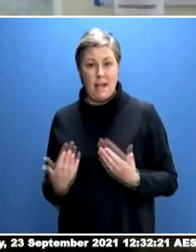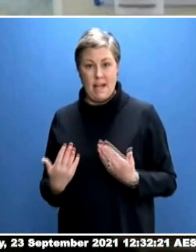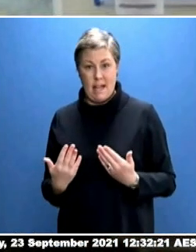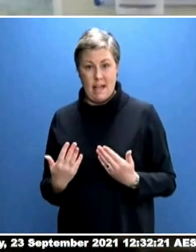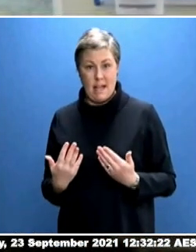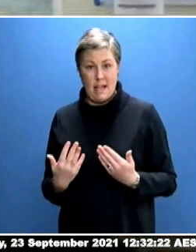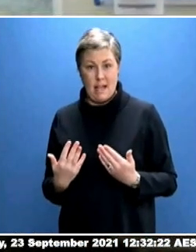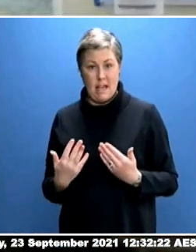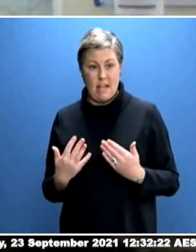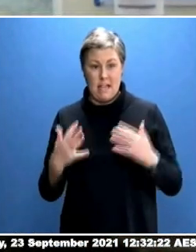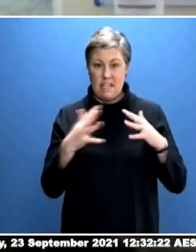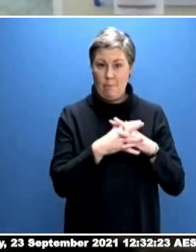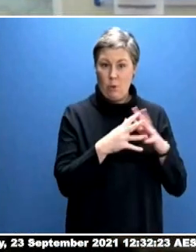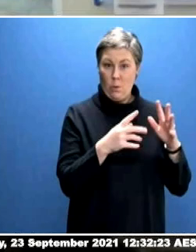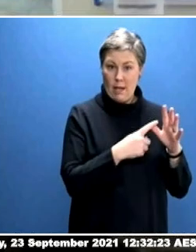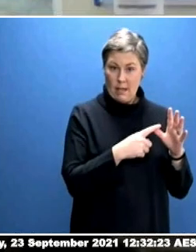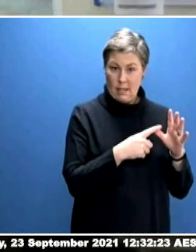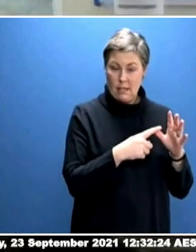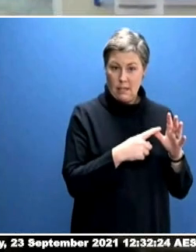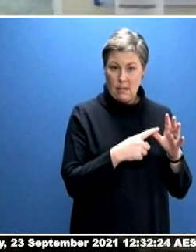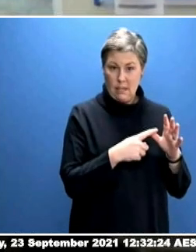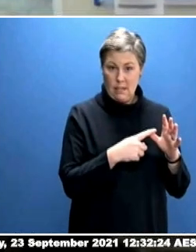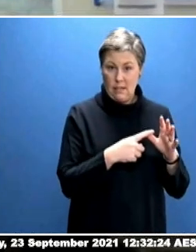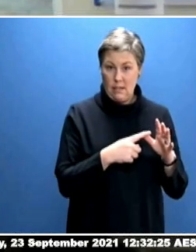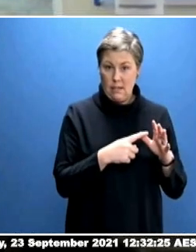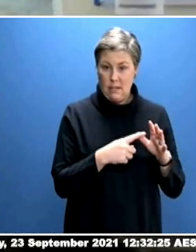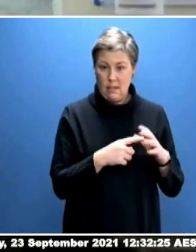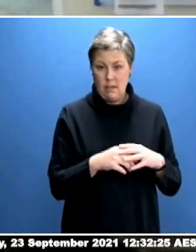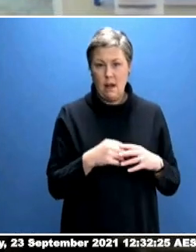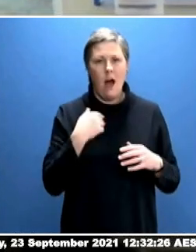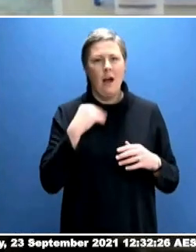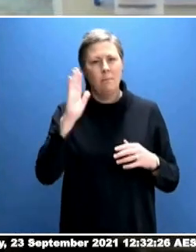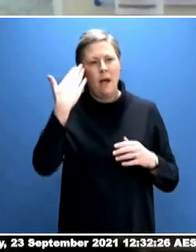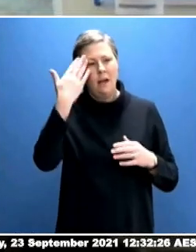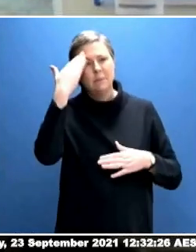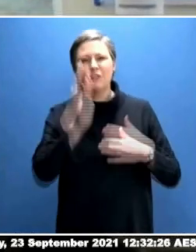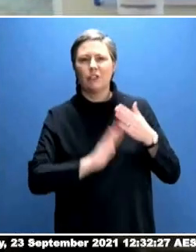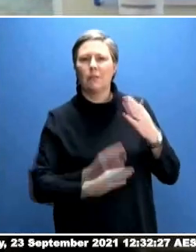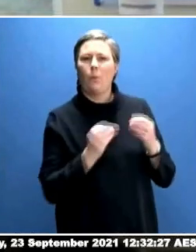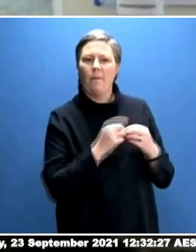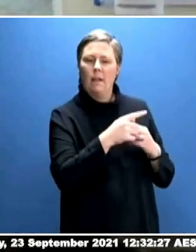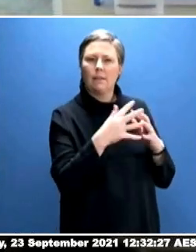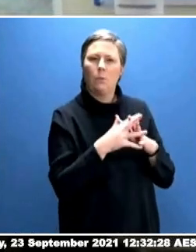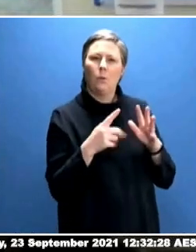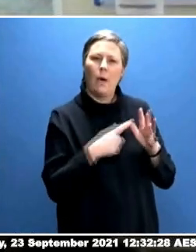Western Australia where I've had some experience, or had the personal experience